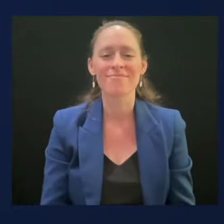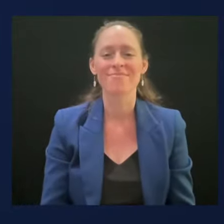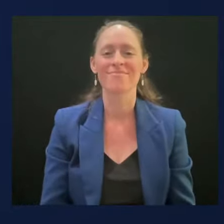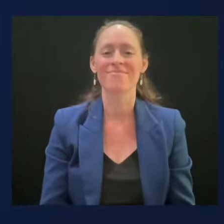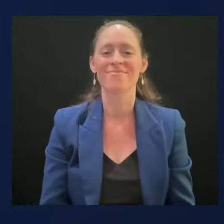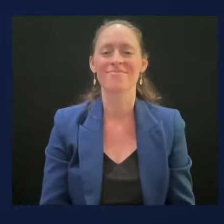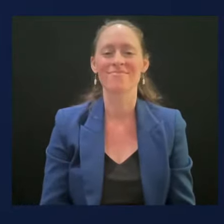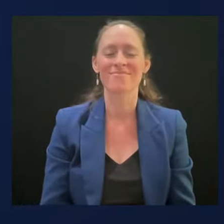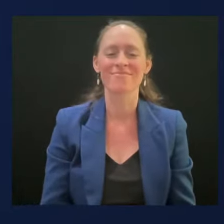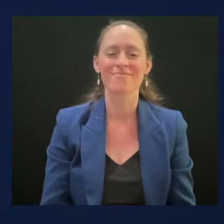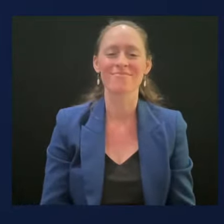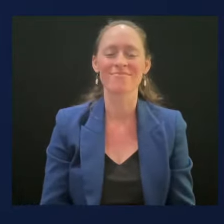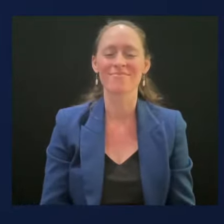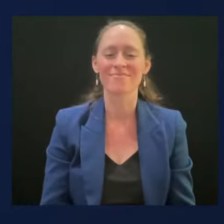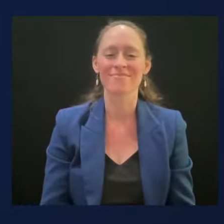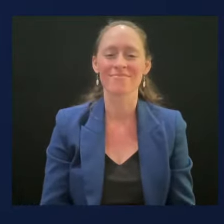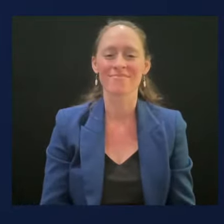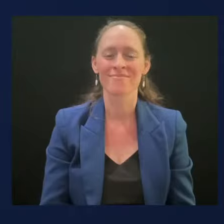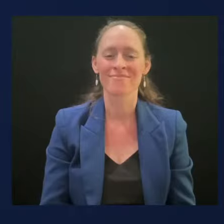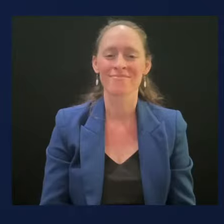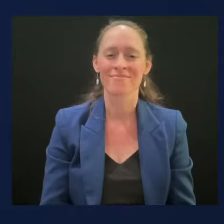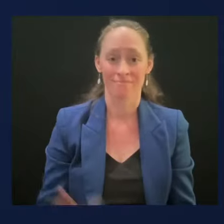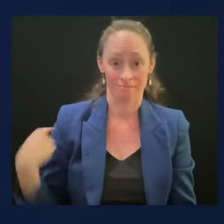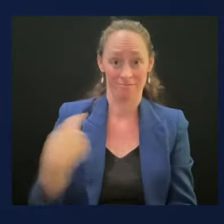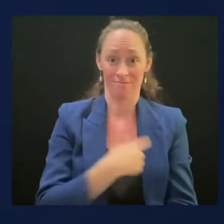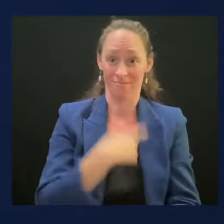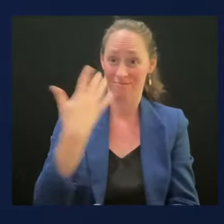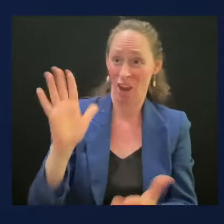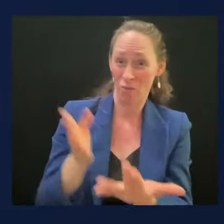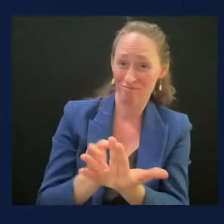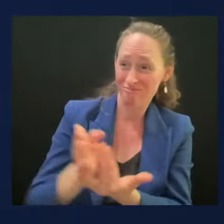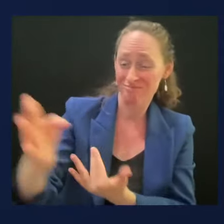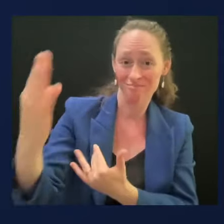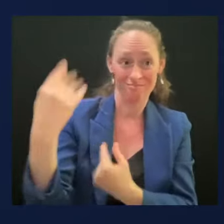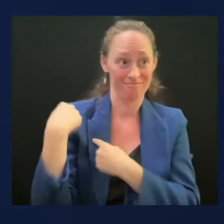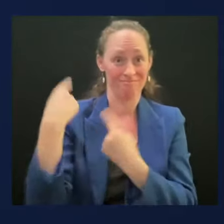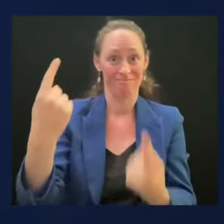passing more than 25 bipartisan laws to support our service members,